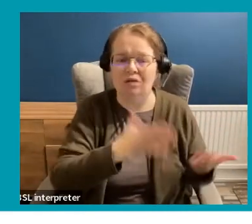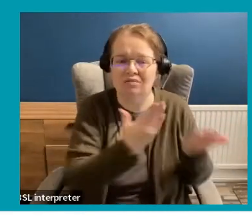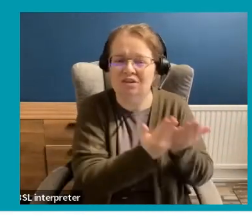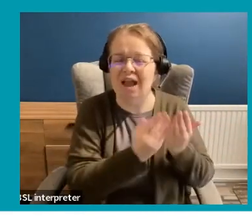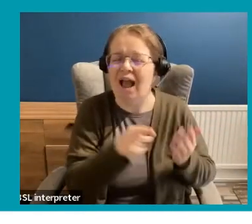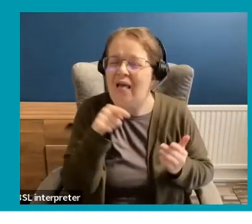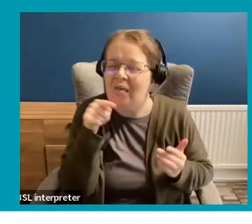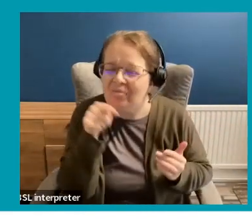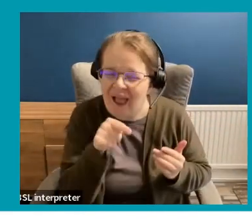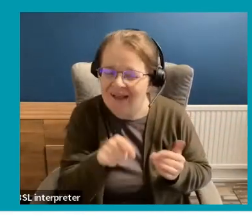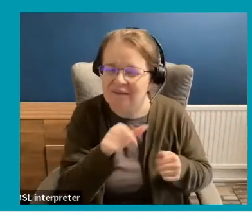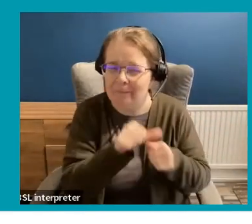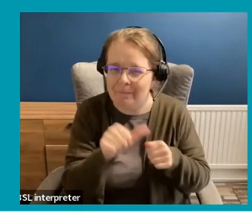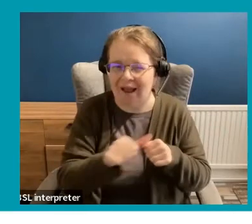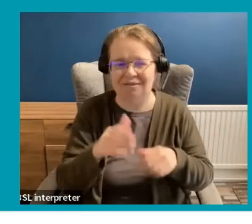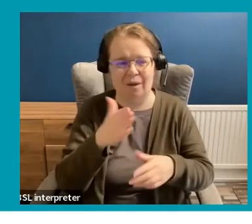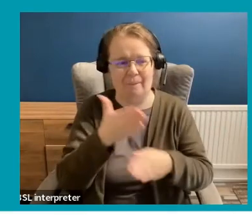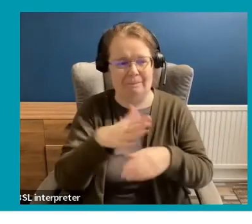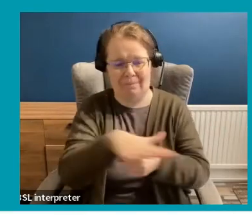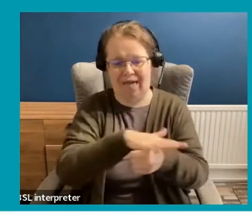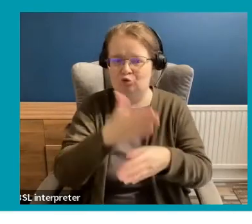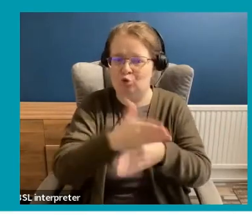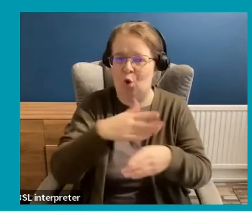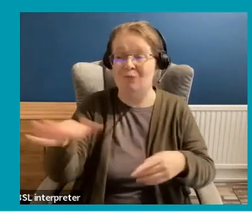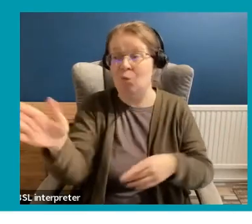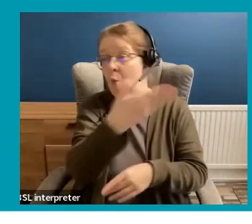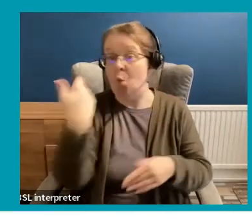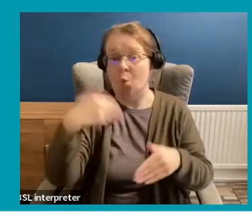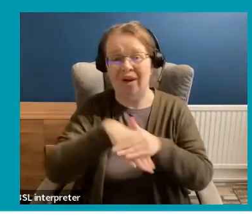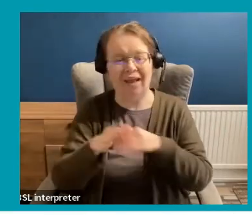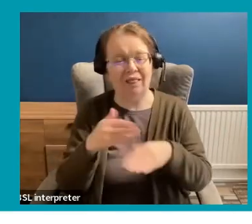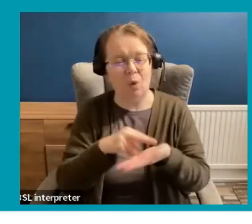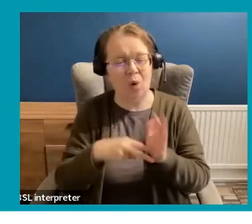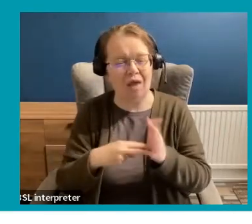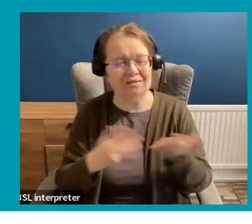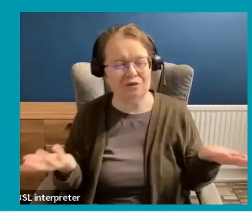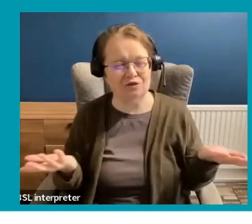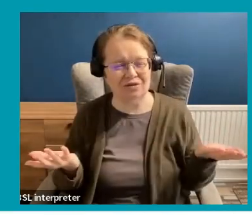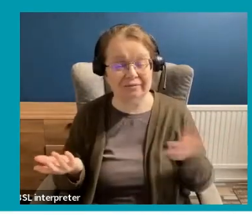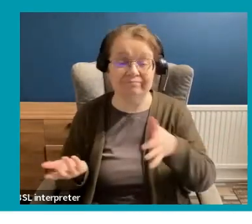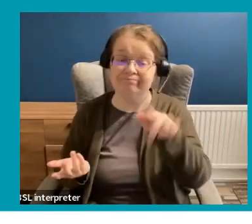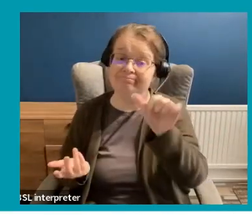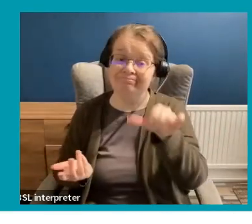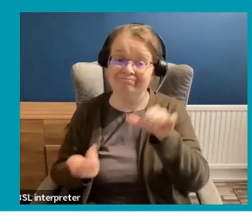To Abigail's point in the chat